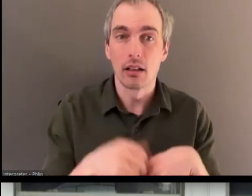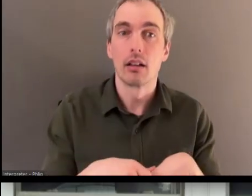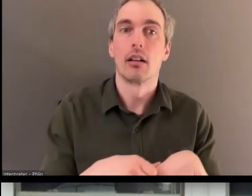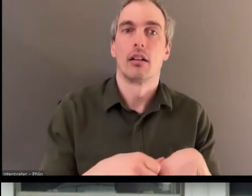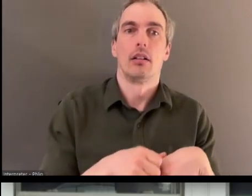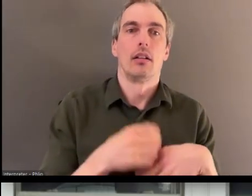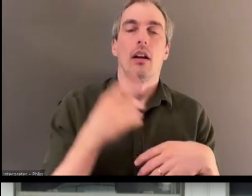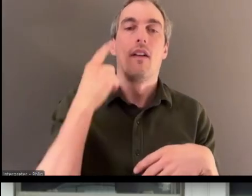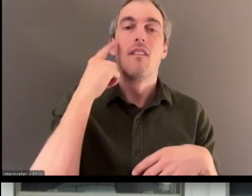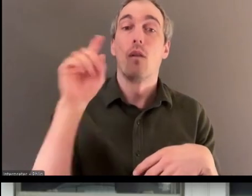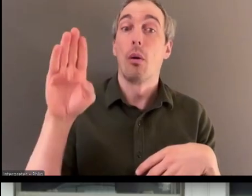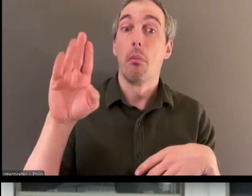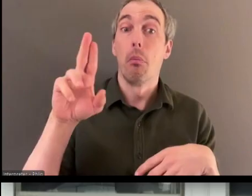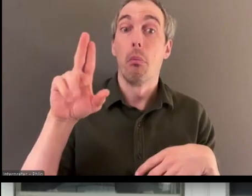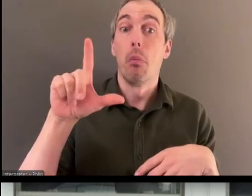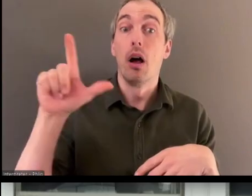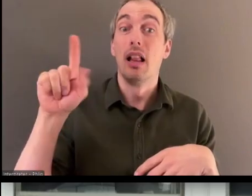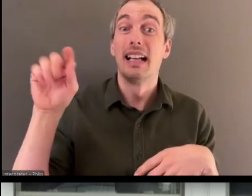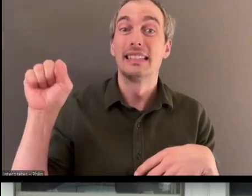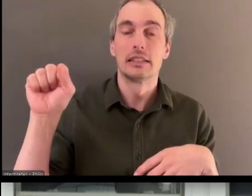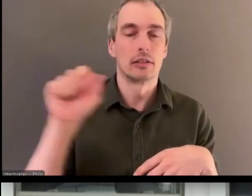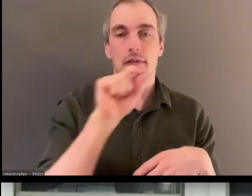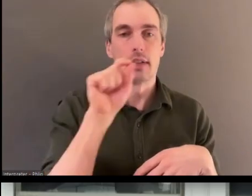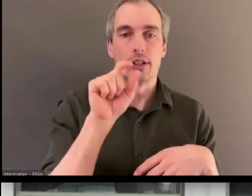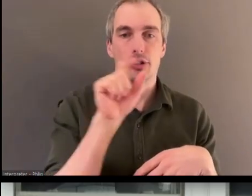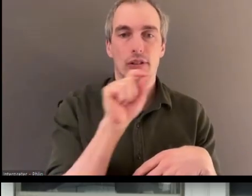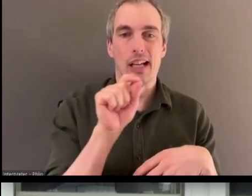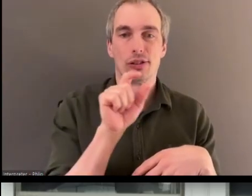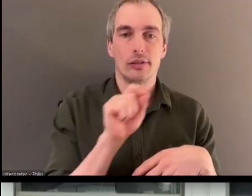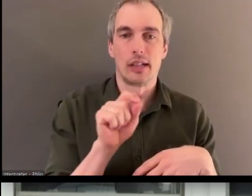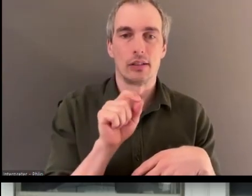The other benefit of it is that it's a very semantically rich format.